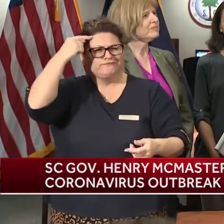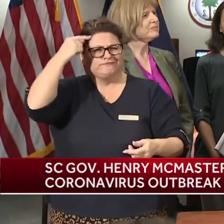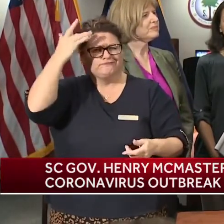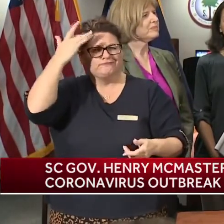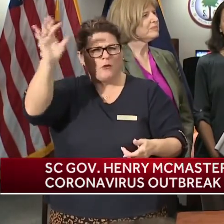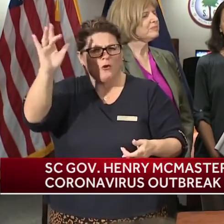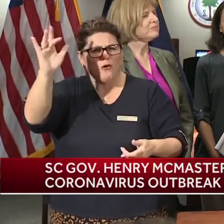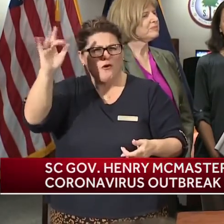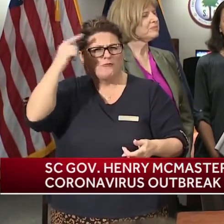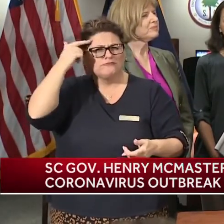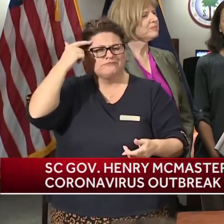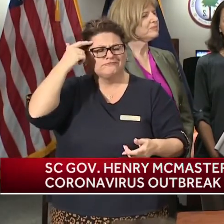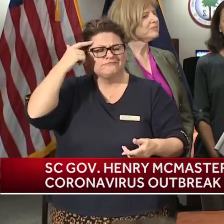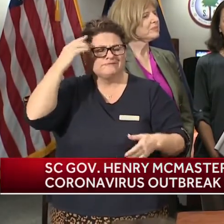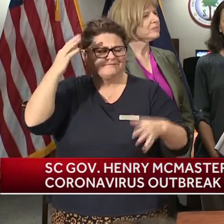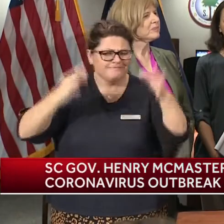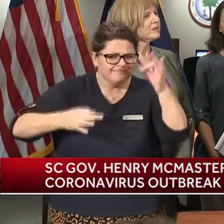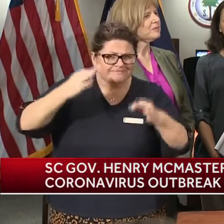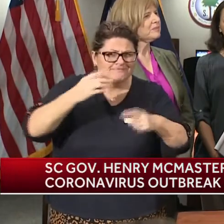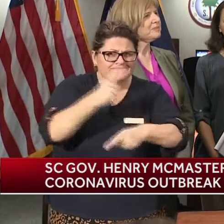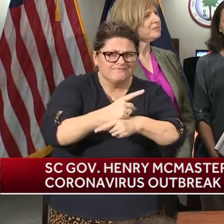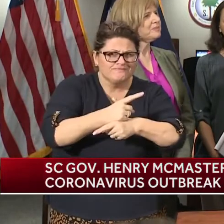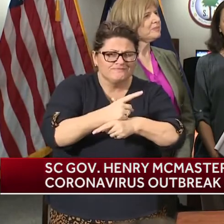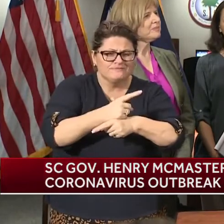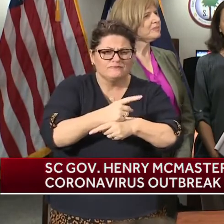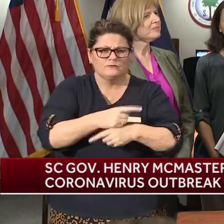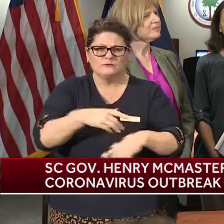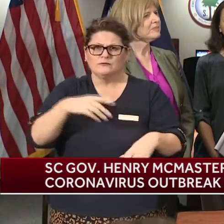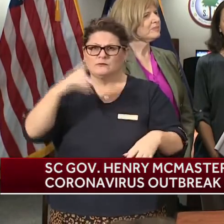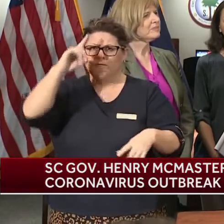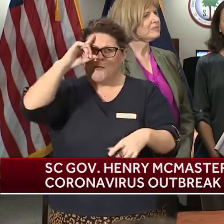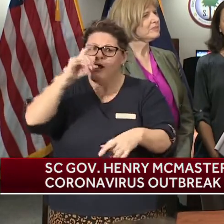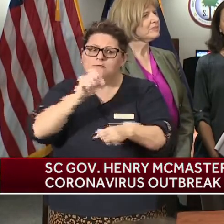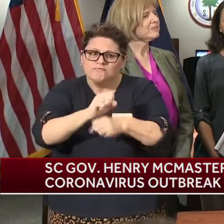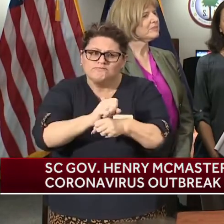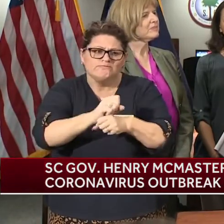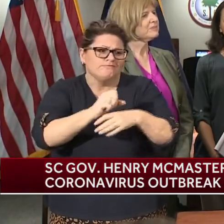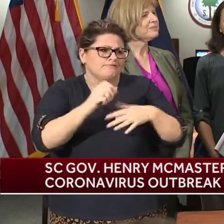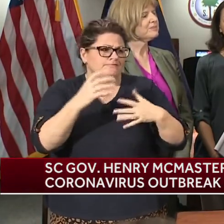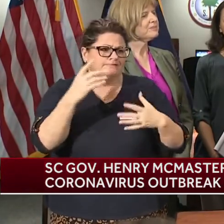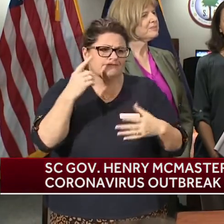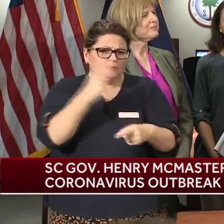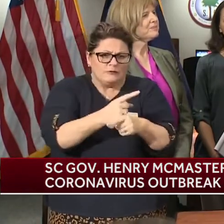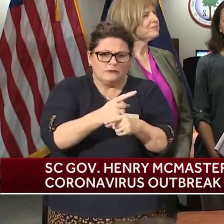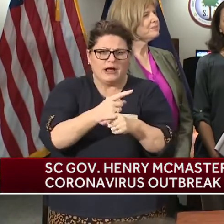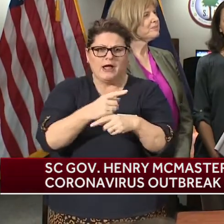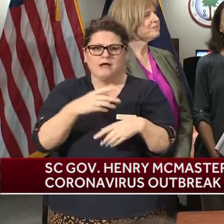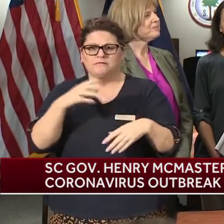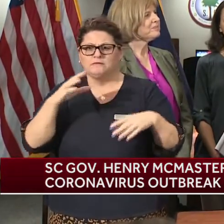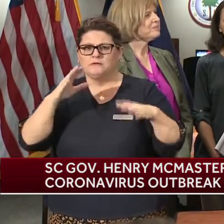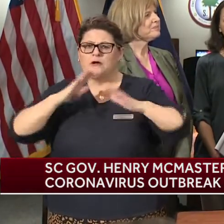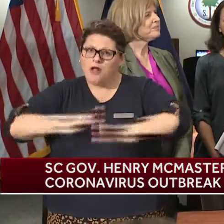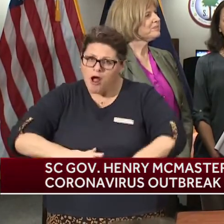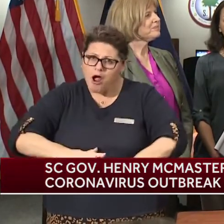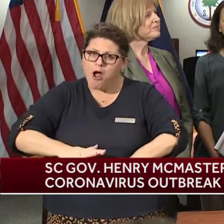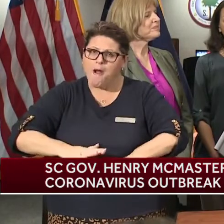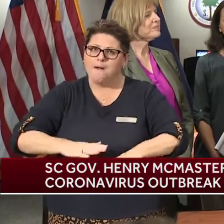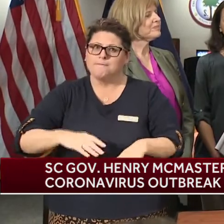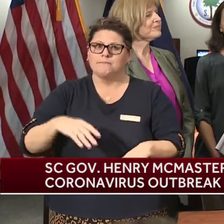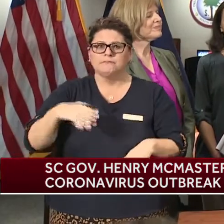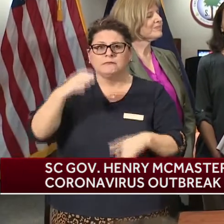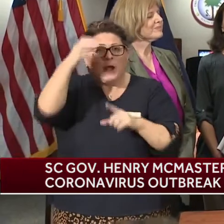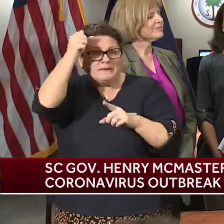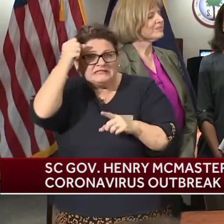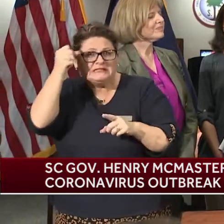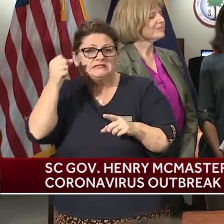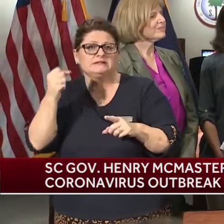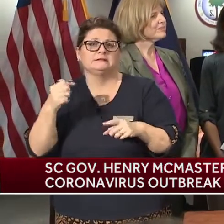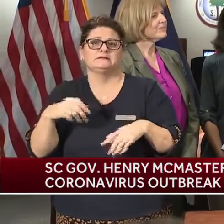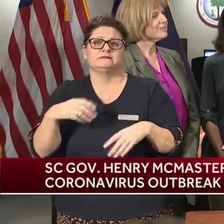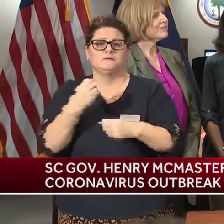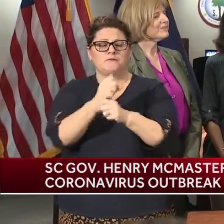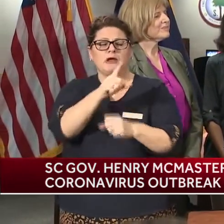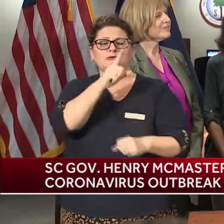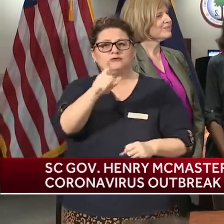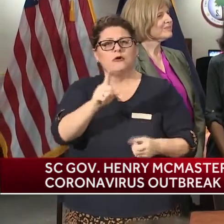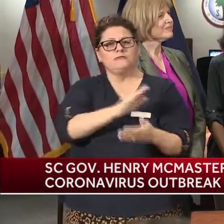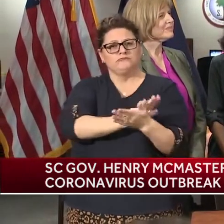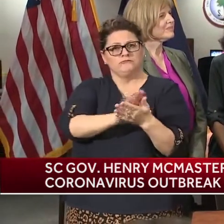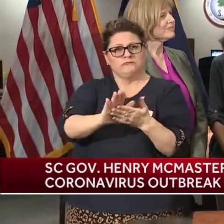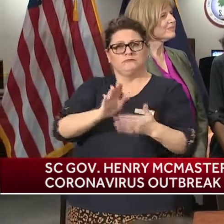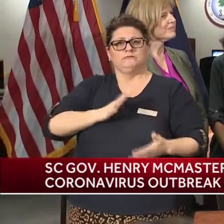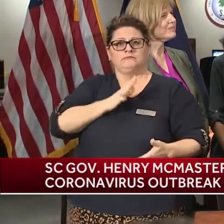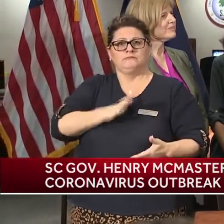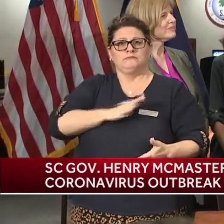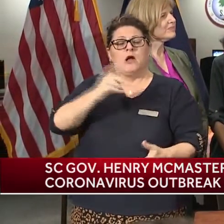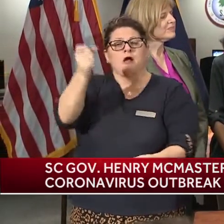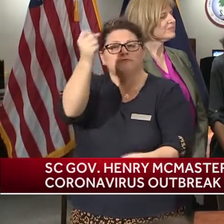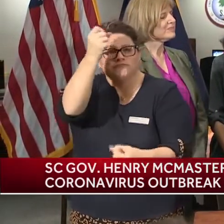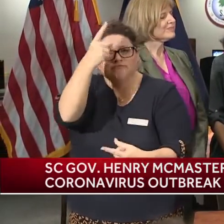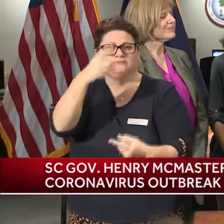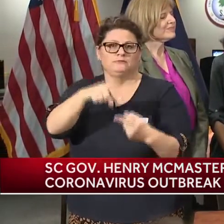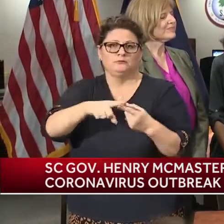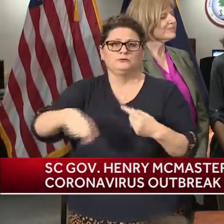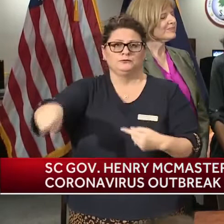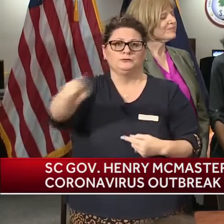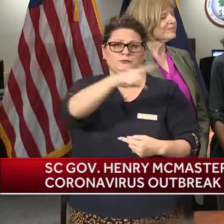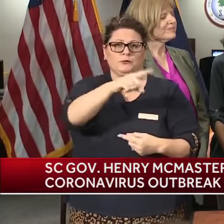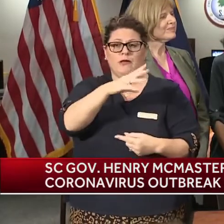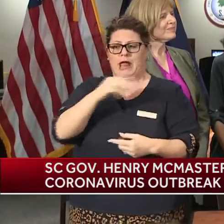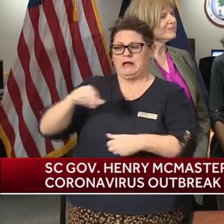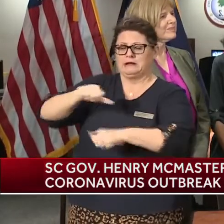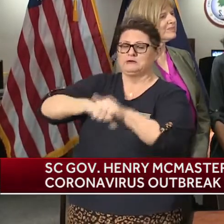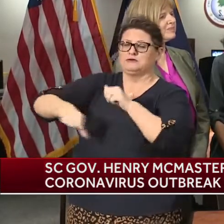AND WE WILL GET THROUGH IT BY USING OUR HEADS BY BEING SMART BY BEI DELIBERATE BY STAYING CALM AND BY USING COMMON SENSE AND ALWAYS BY WORKING TOGETHER AN DEMONSTRATING COURTESY AND